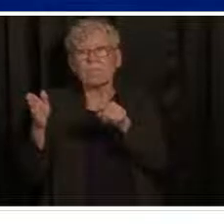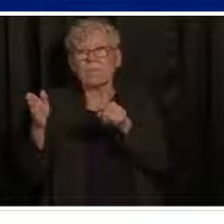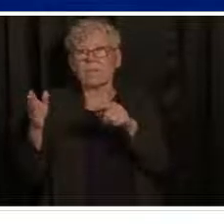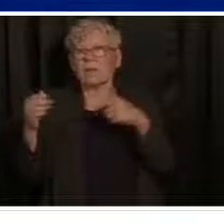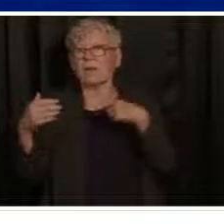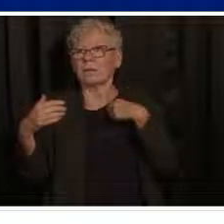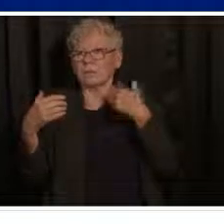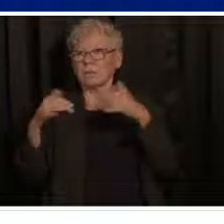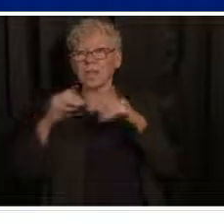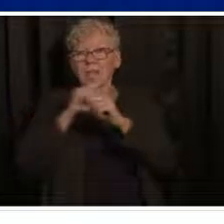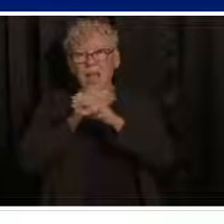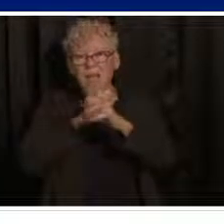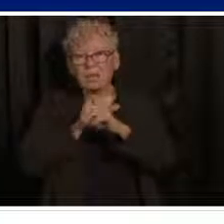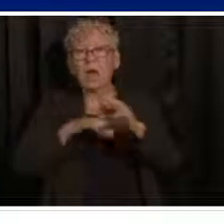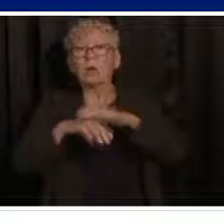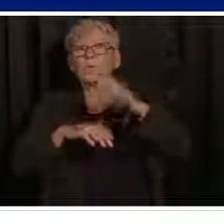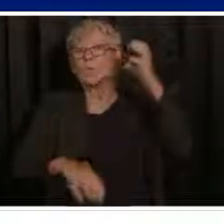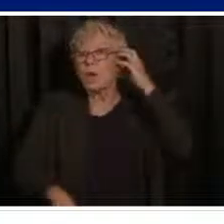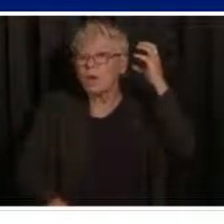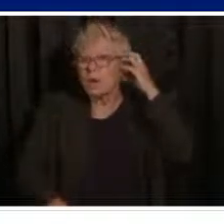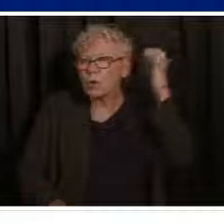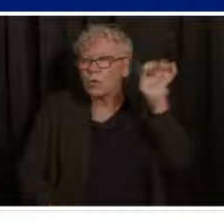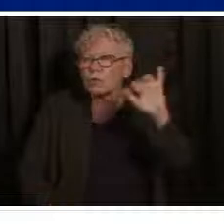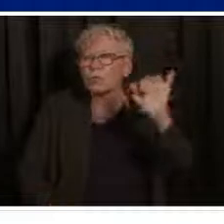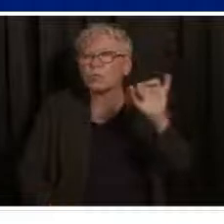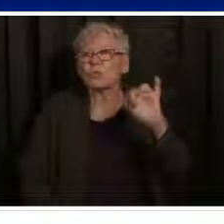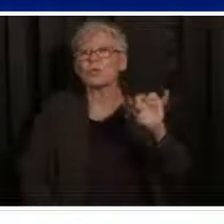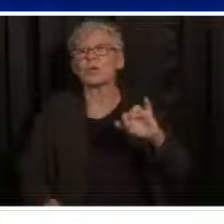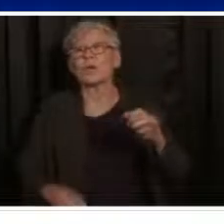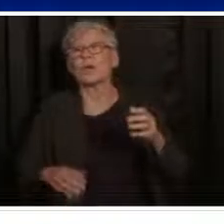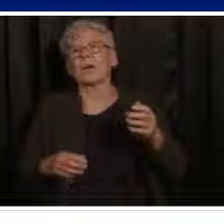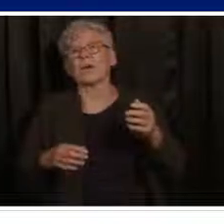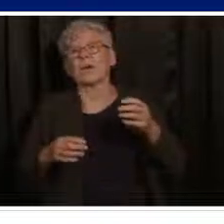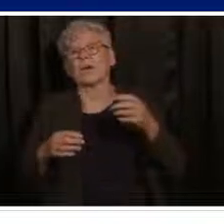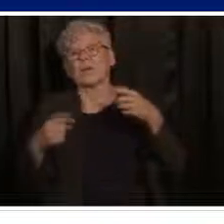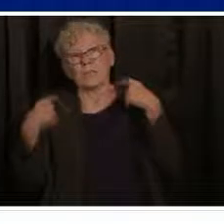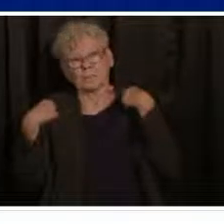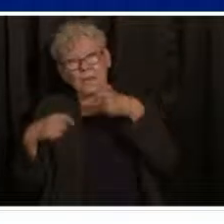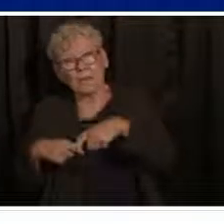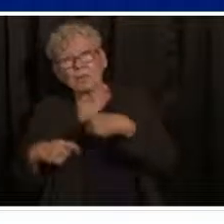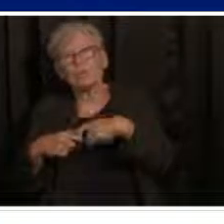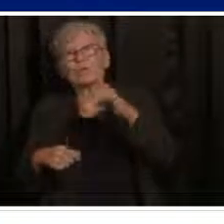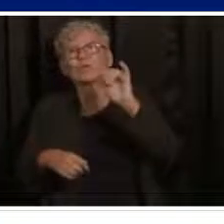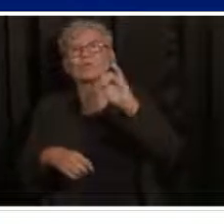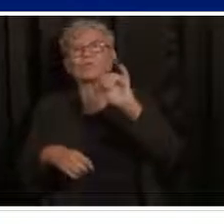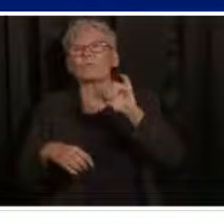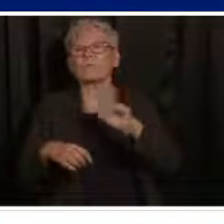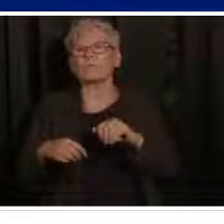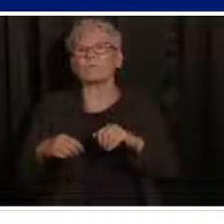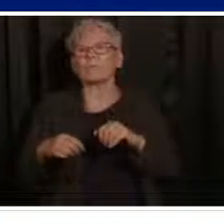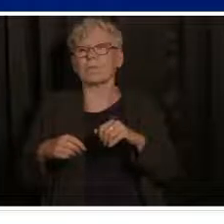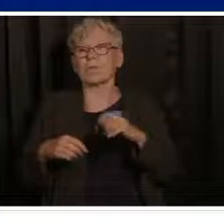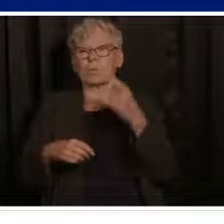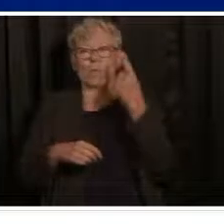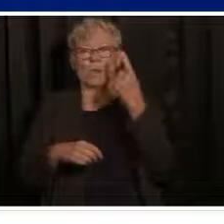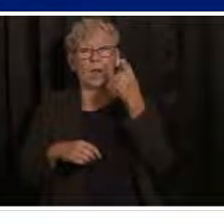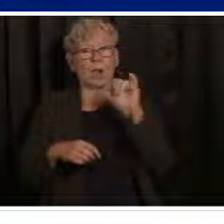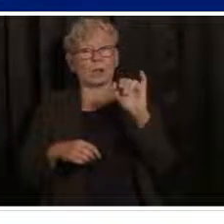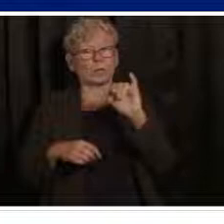mainstream radio stations, ten in Spanish outlets, one station KETO AM, and FM targets refugees who speaks several